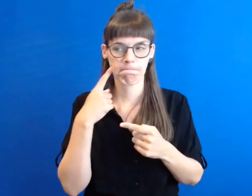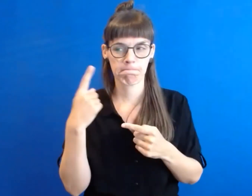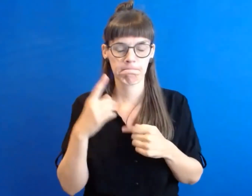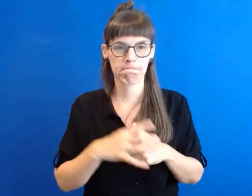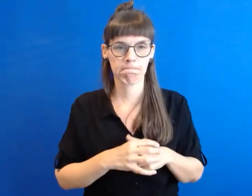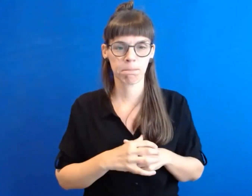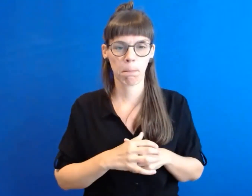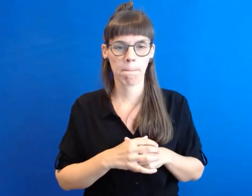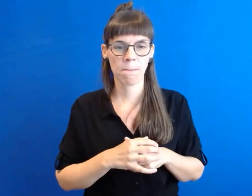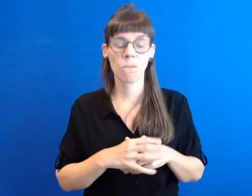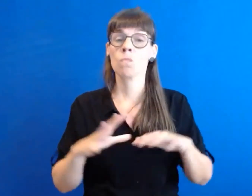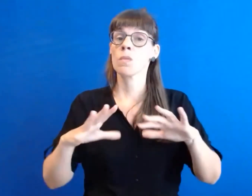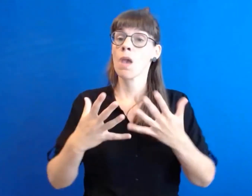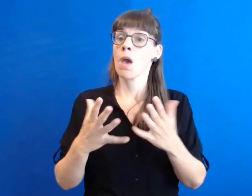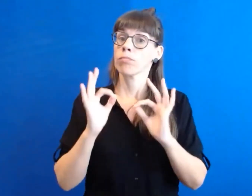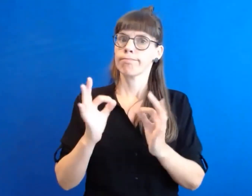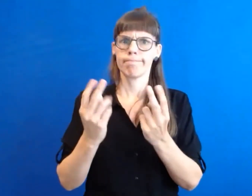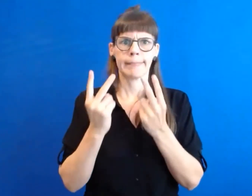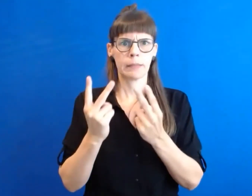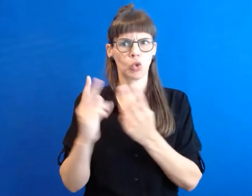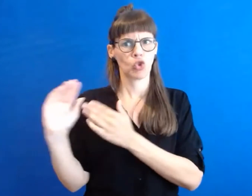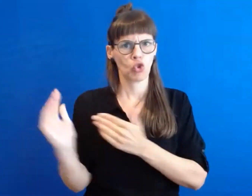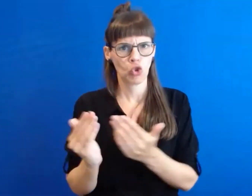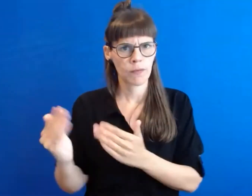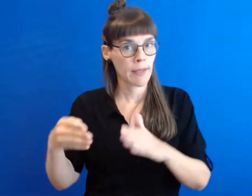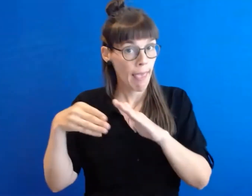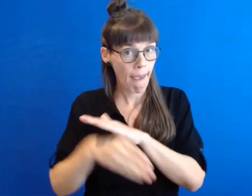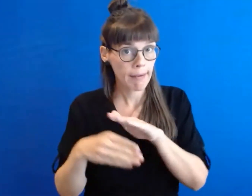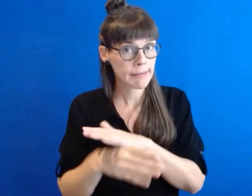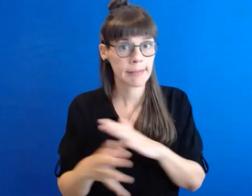in decision making processes as authorities create responses